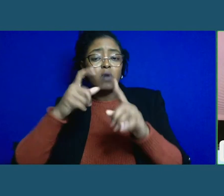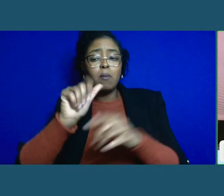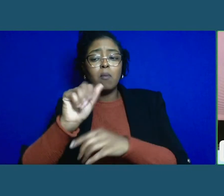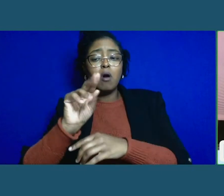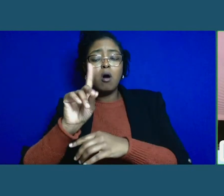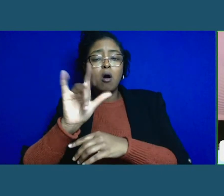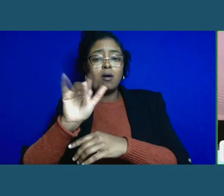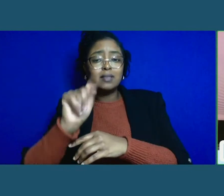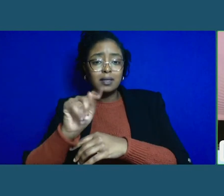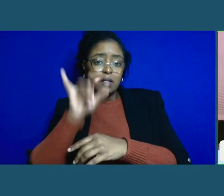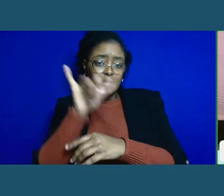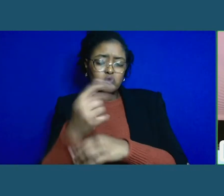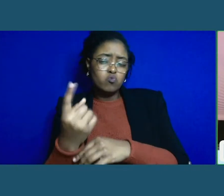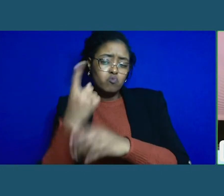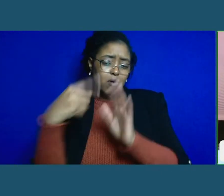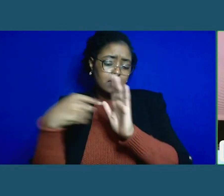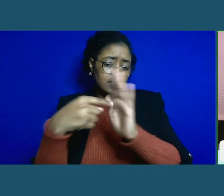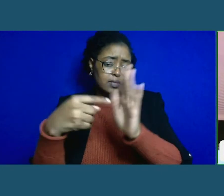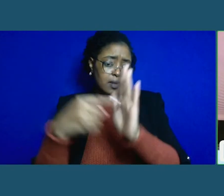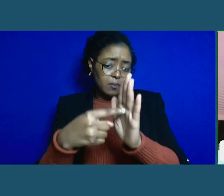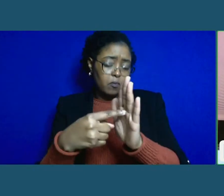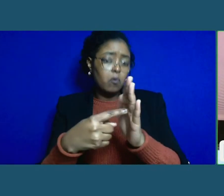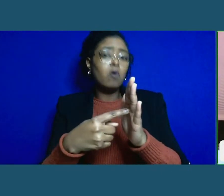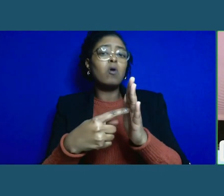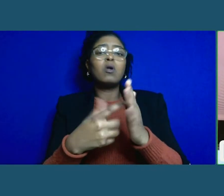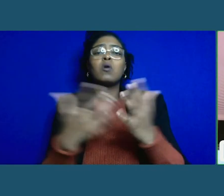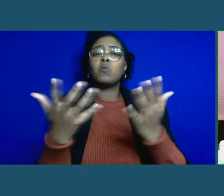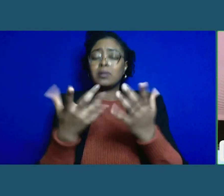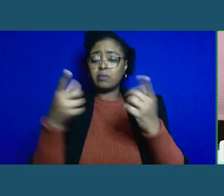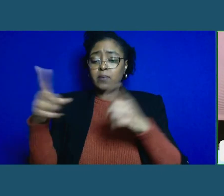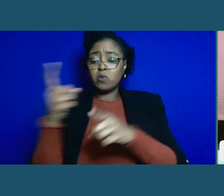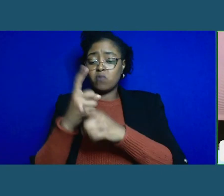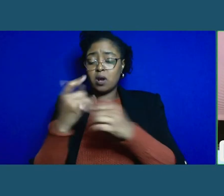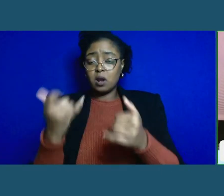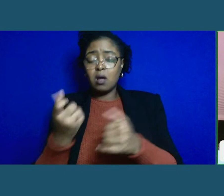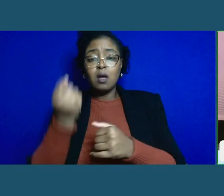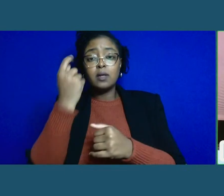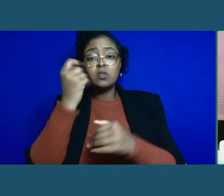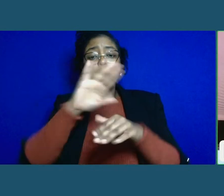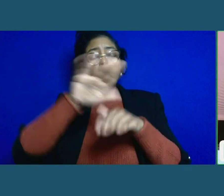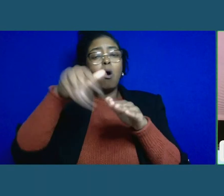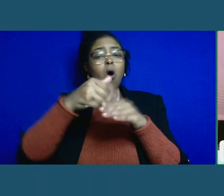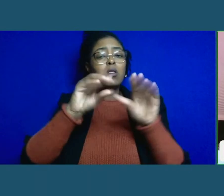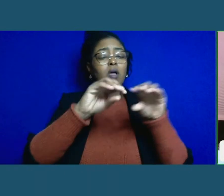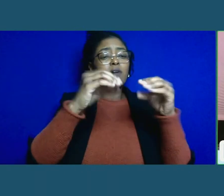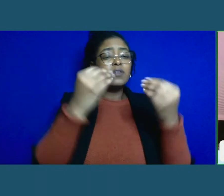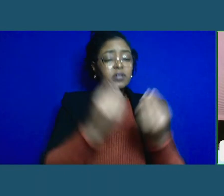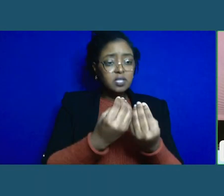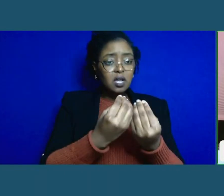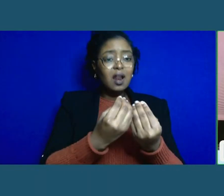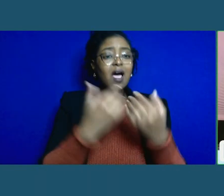recommendations and findings that came out of the audit. That is just one example of work that